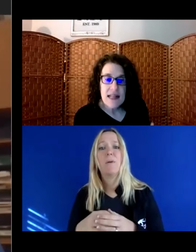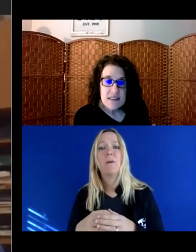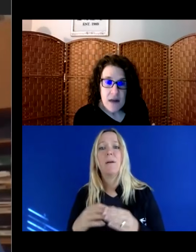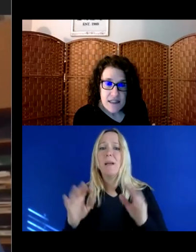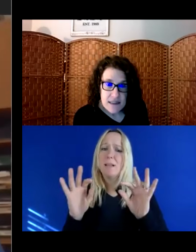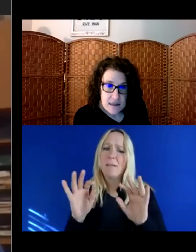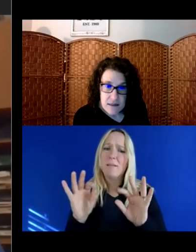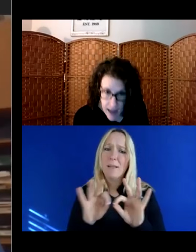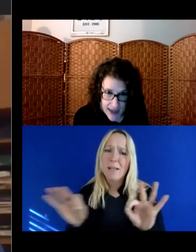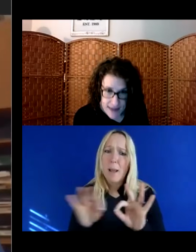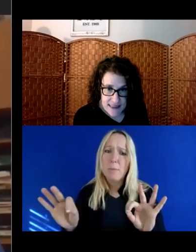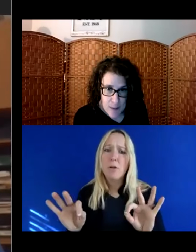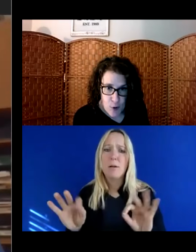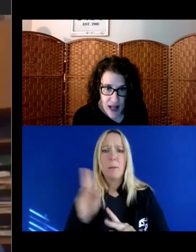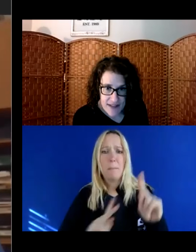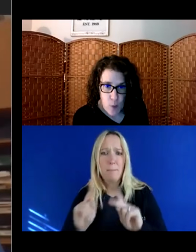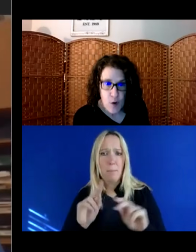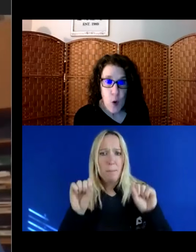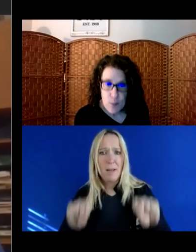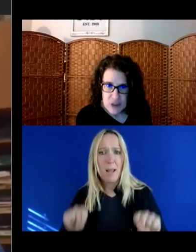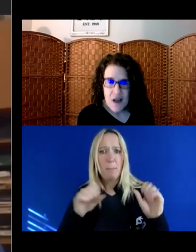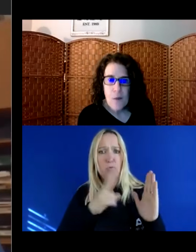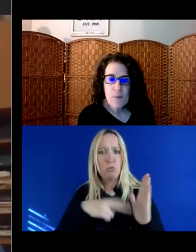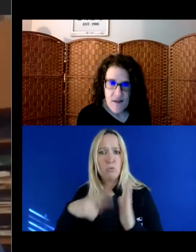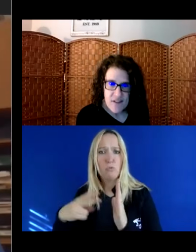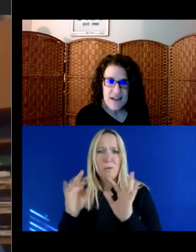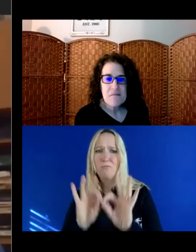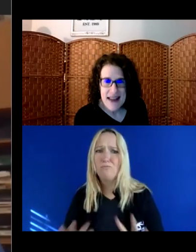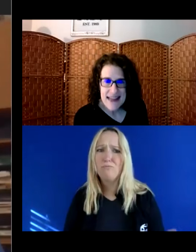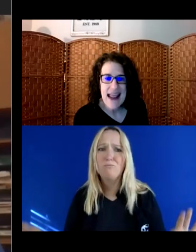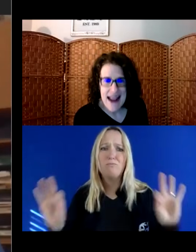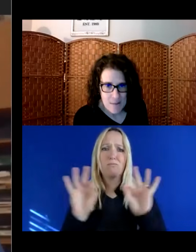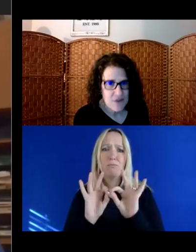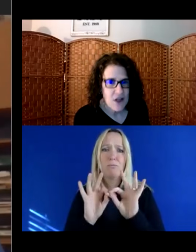Let's not tie disabled life with corporates' profit making aims.